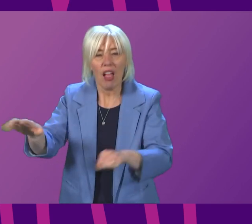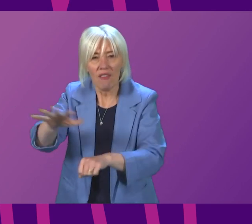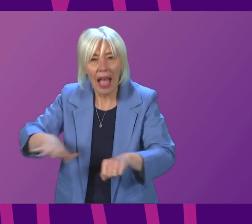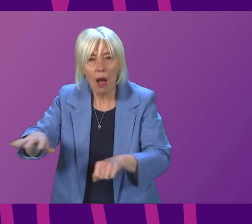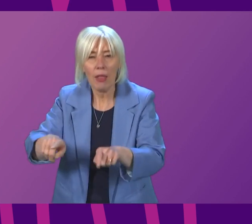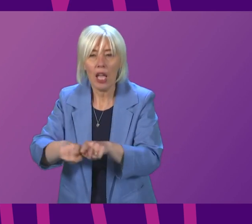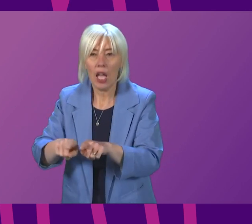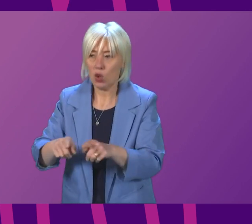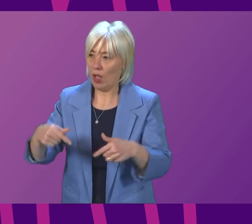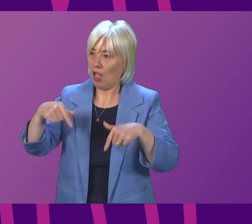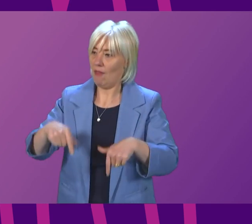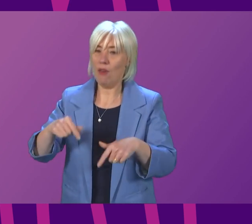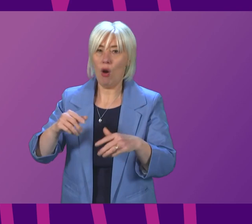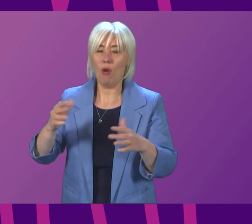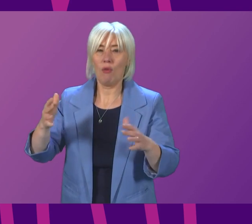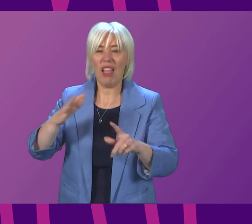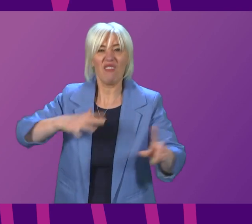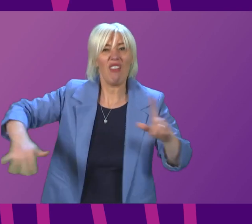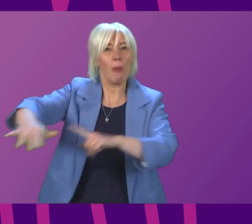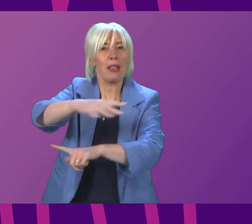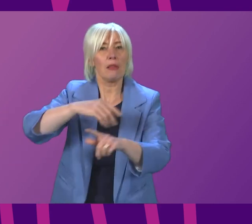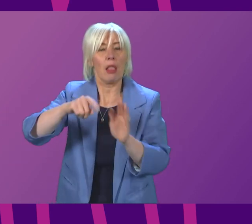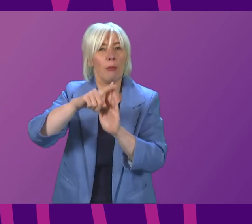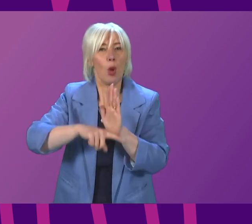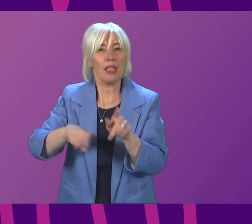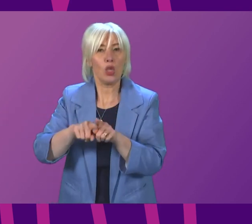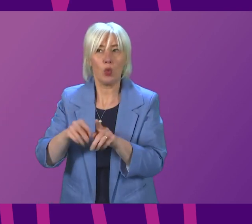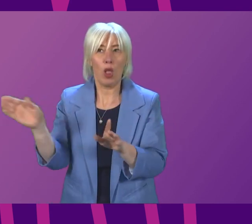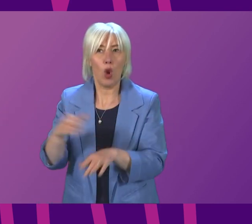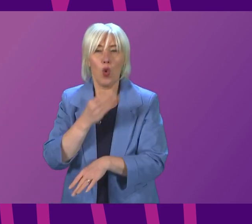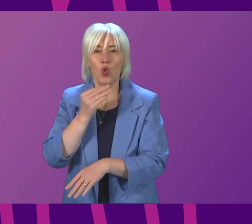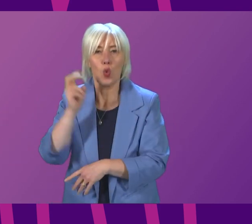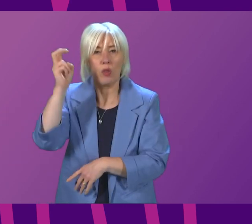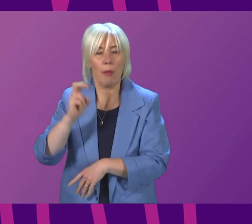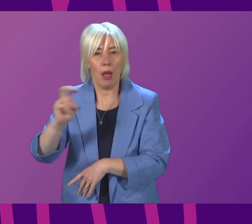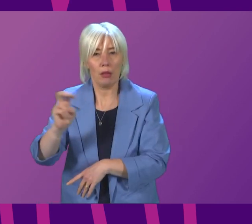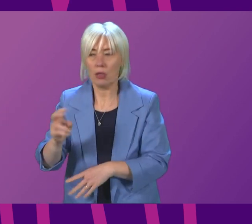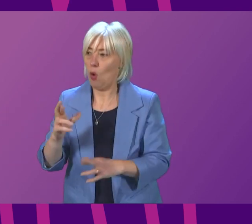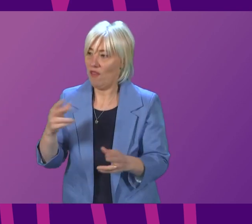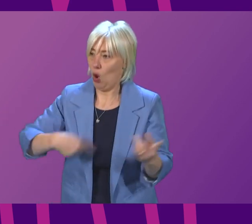for our climate and environmental policies, and I hope that they will help to promote